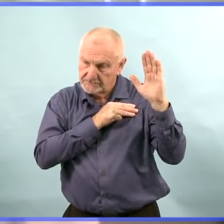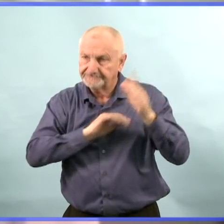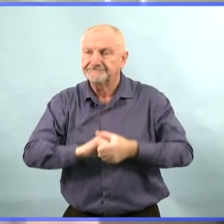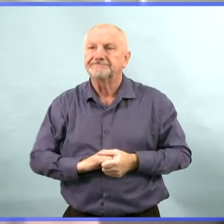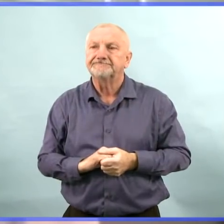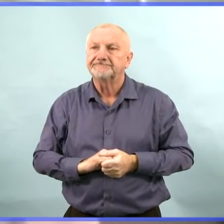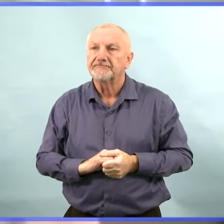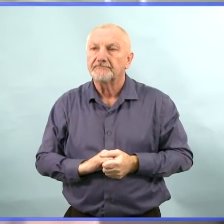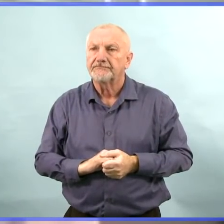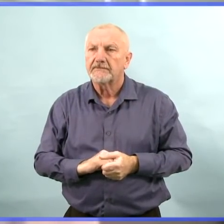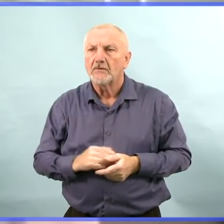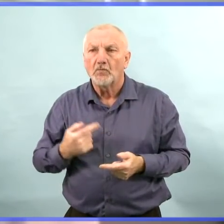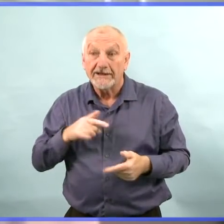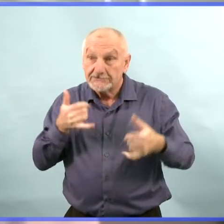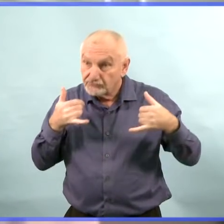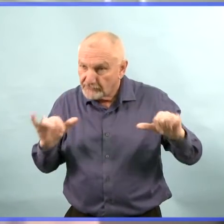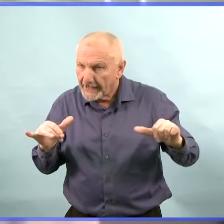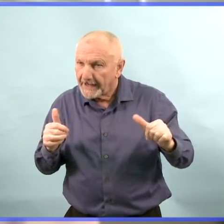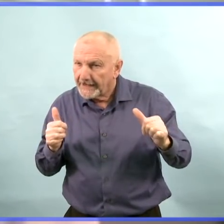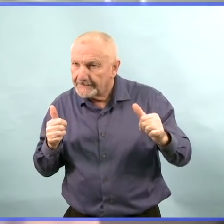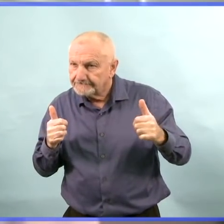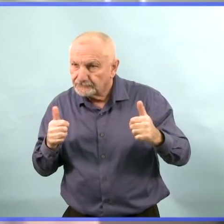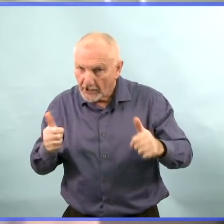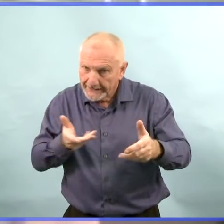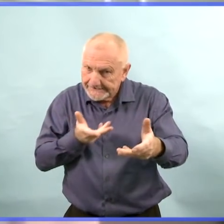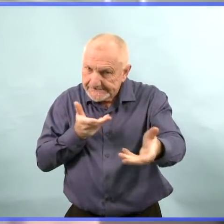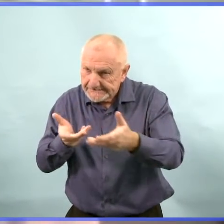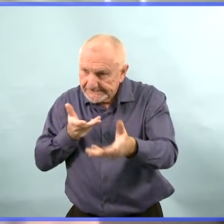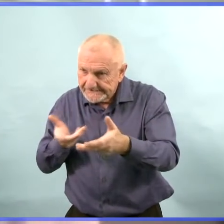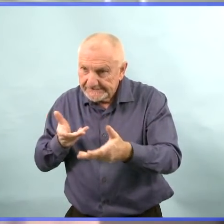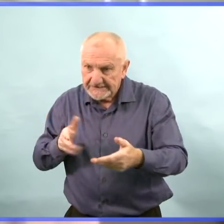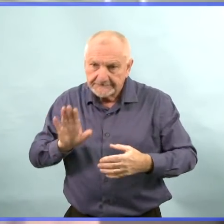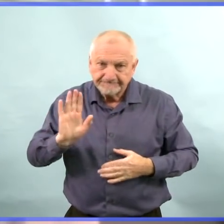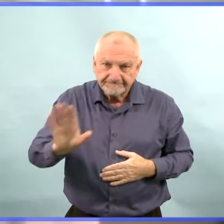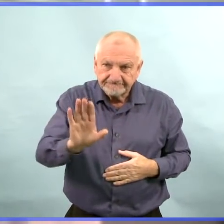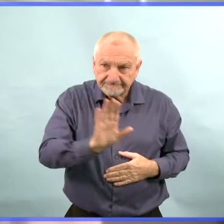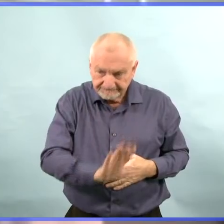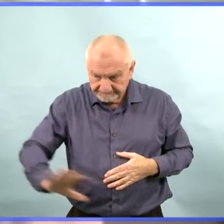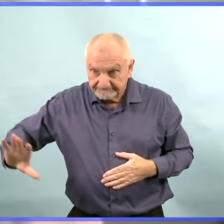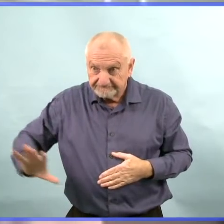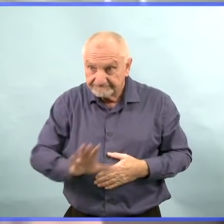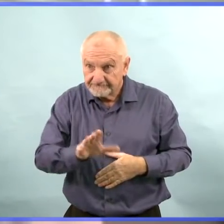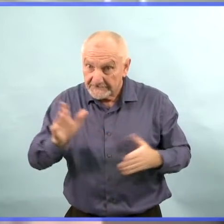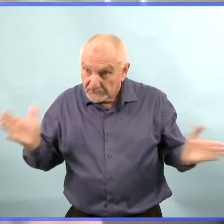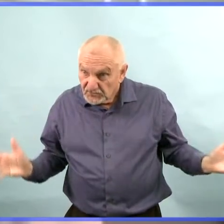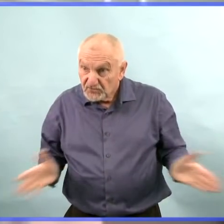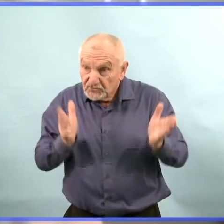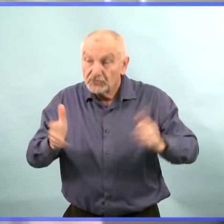targeted work in in that region try to increase vaccine uptake uh and so we're still